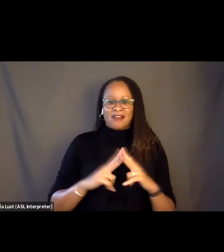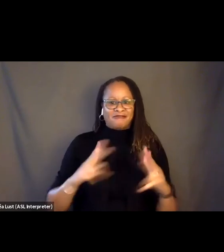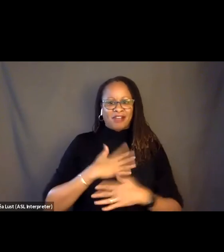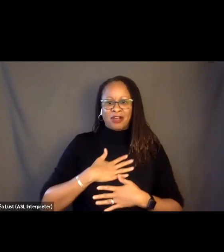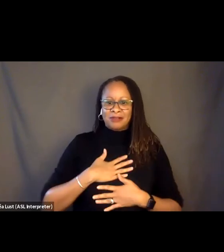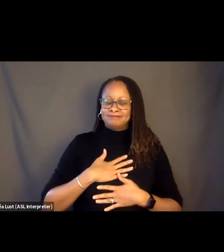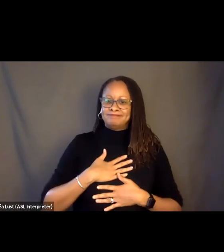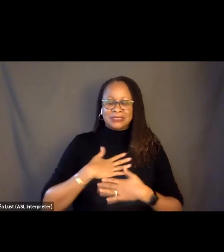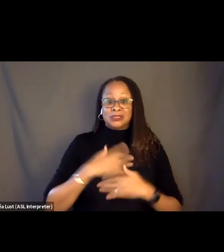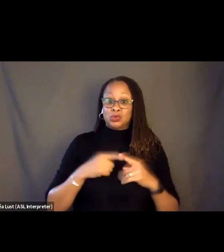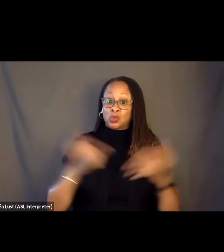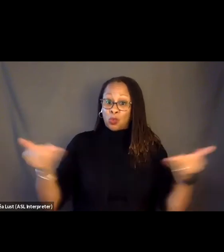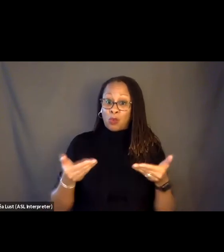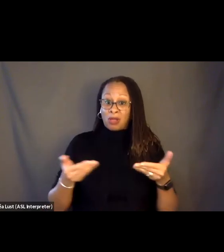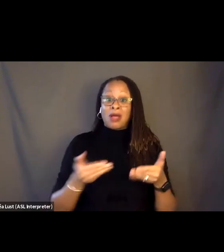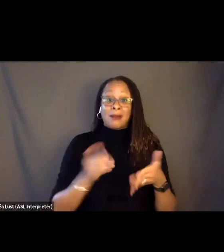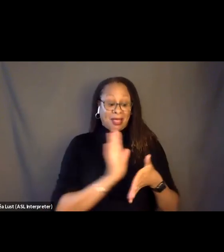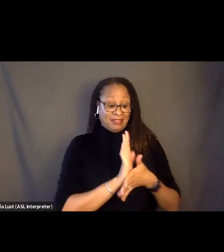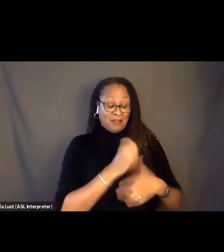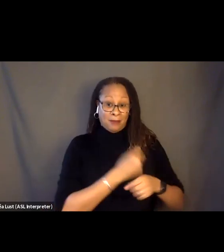to welcome the filmmaker, Ramona S. Diaz